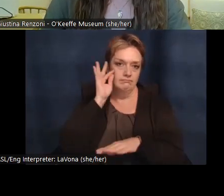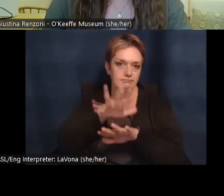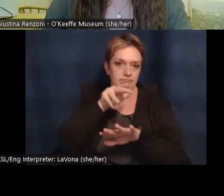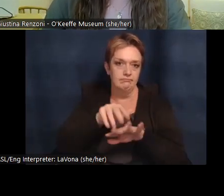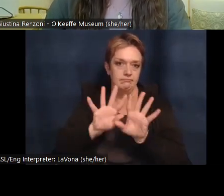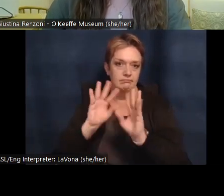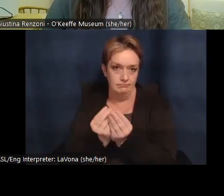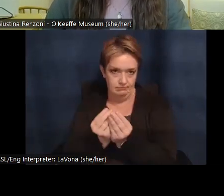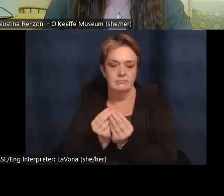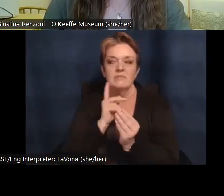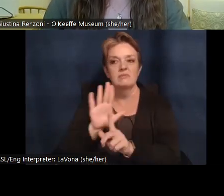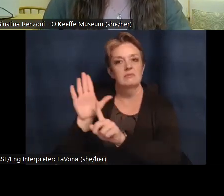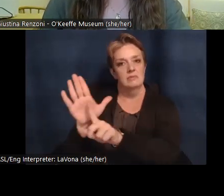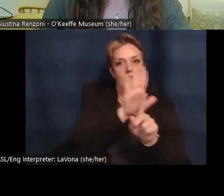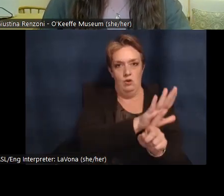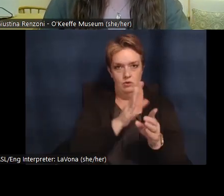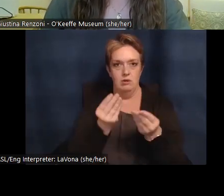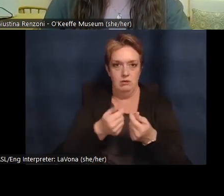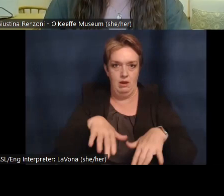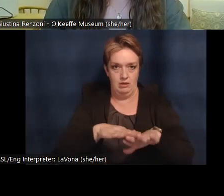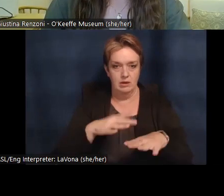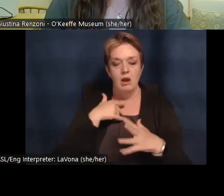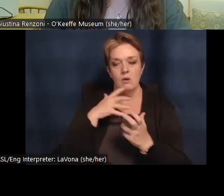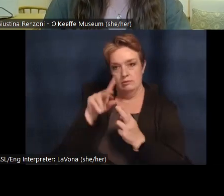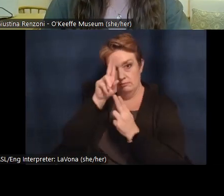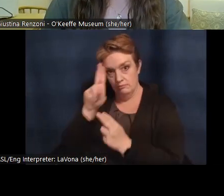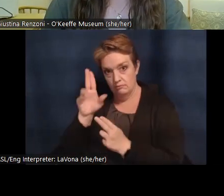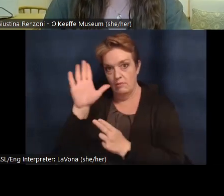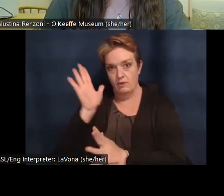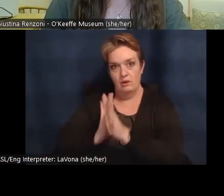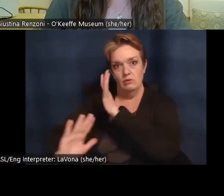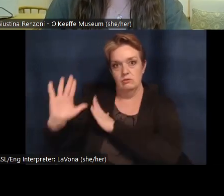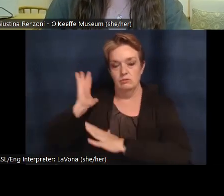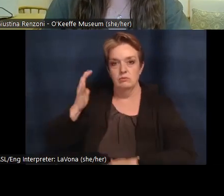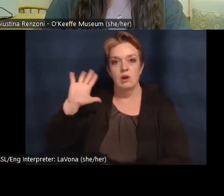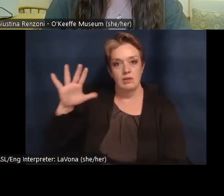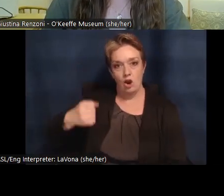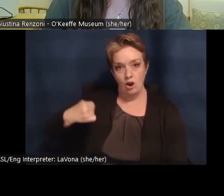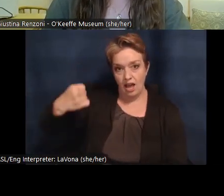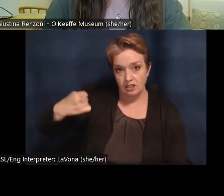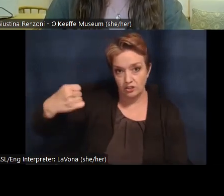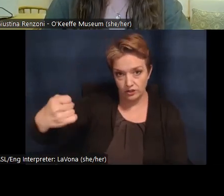We recognize and honor their elders past and present and celebrate the vitality of their